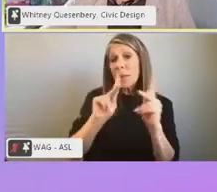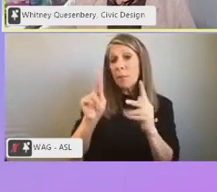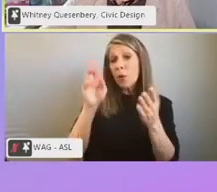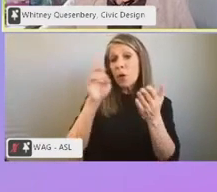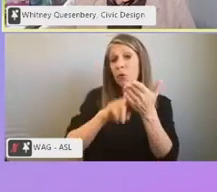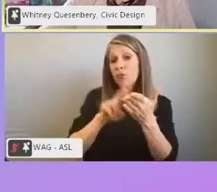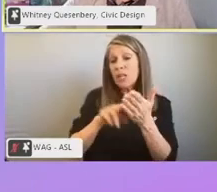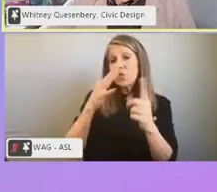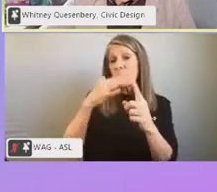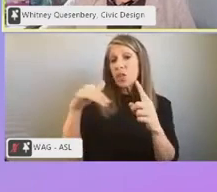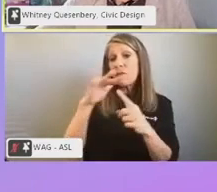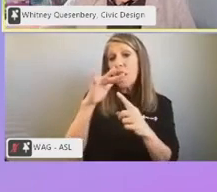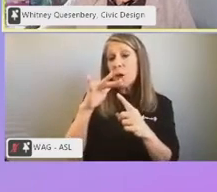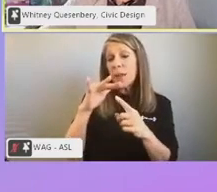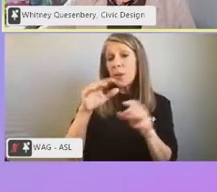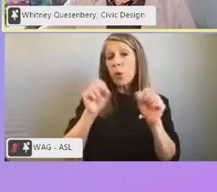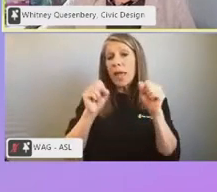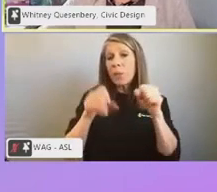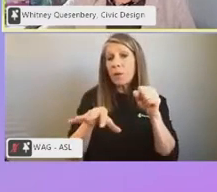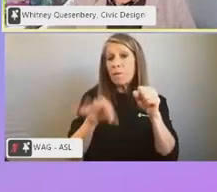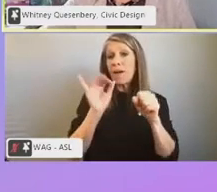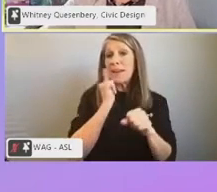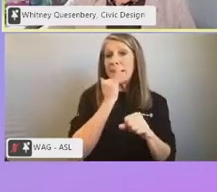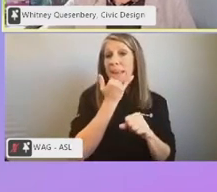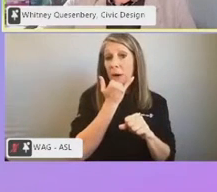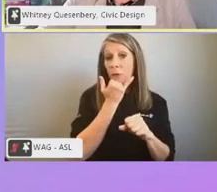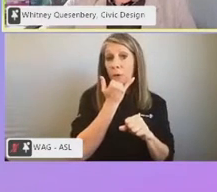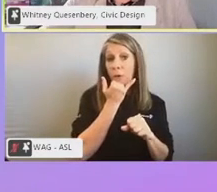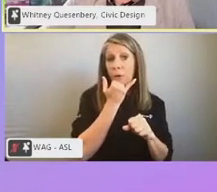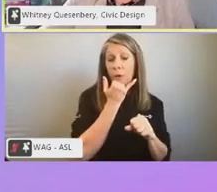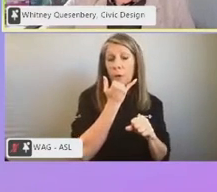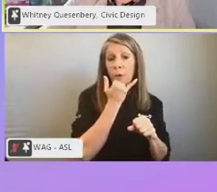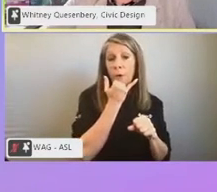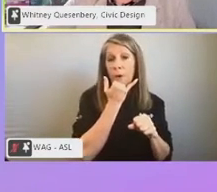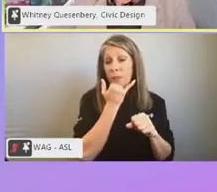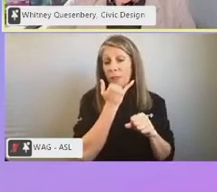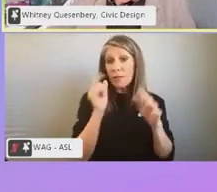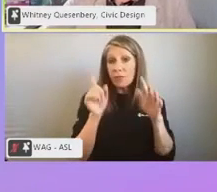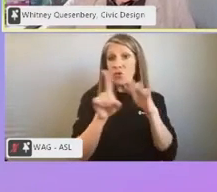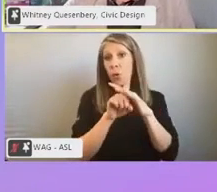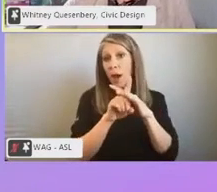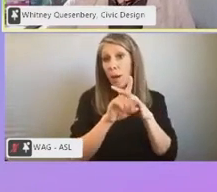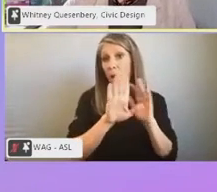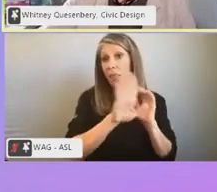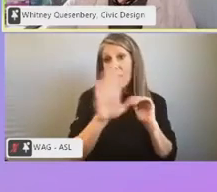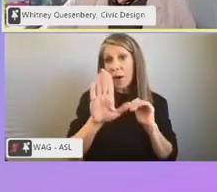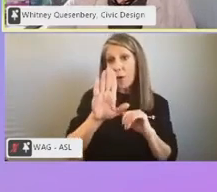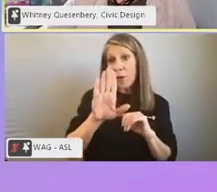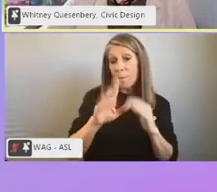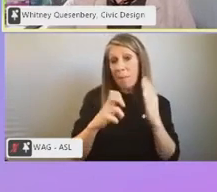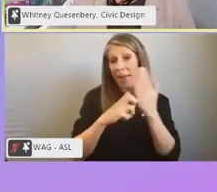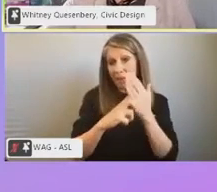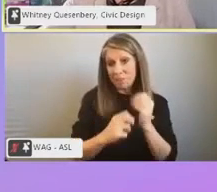being able to find errors. But in the good systems come up to 86% of people in a research environment we're able